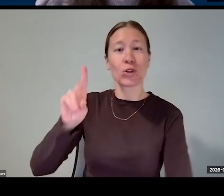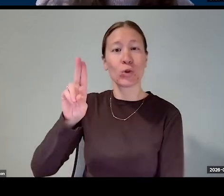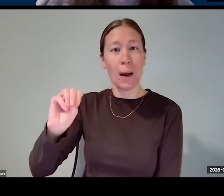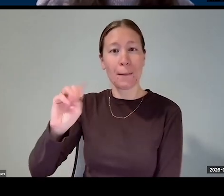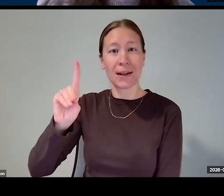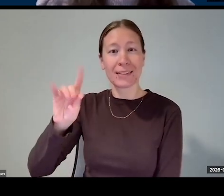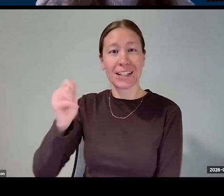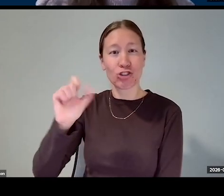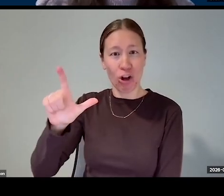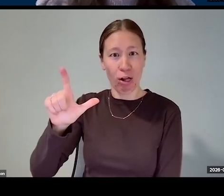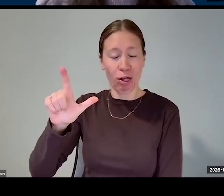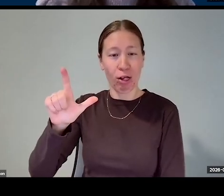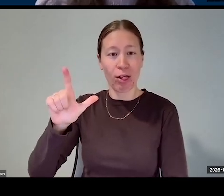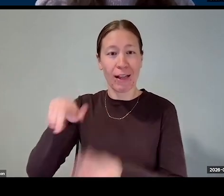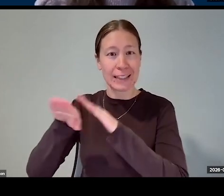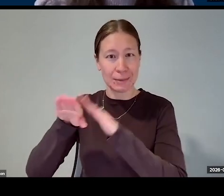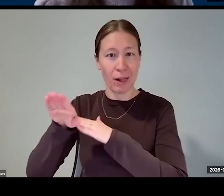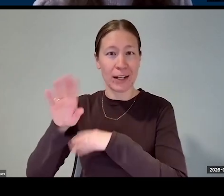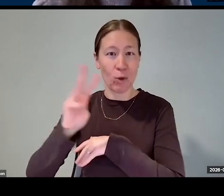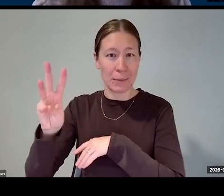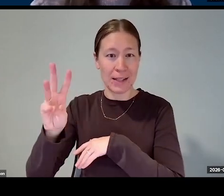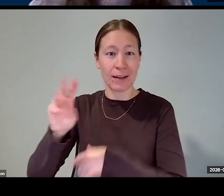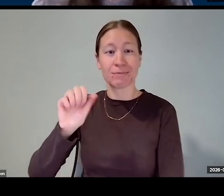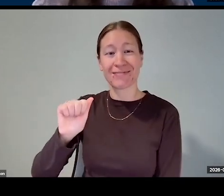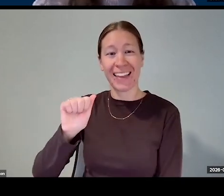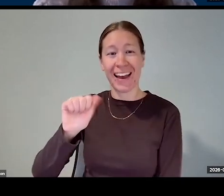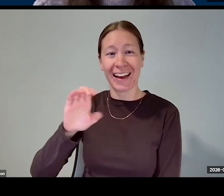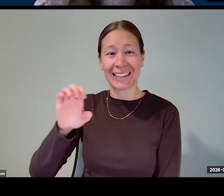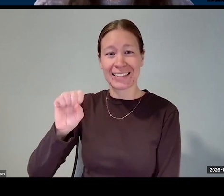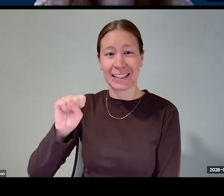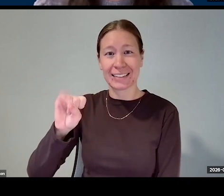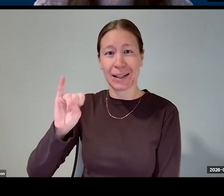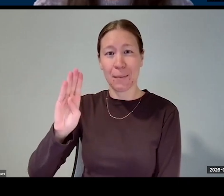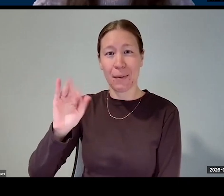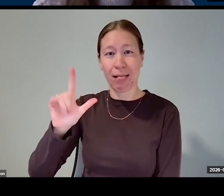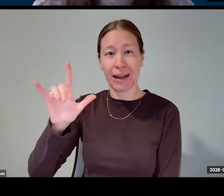accessibility.umich.edu. This is the place to go